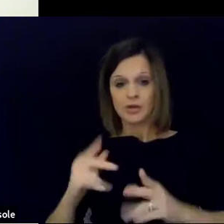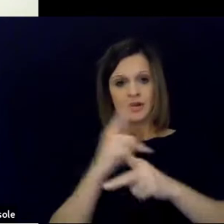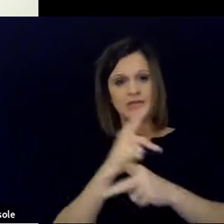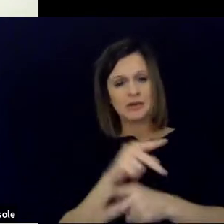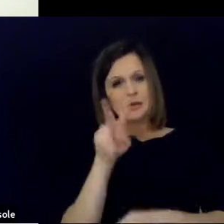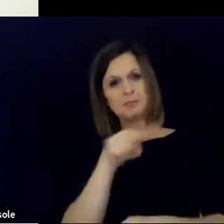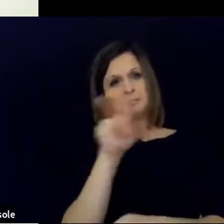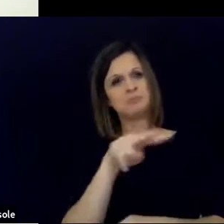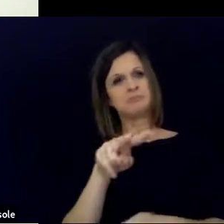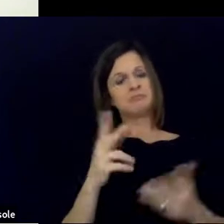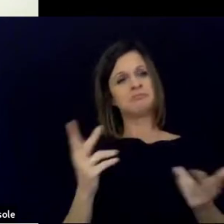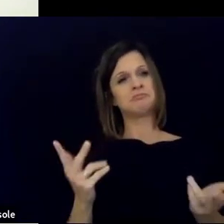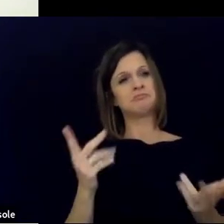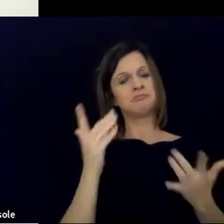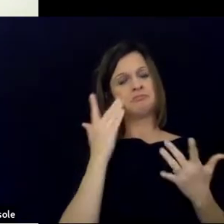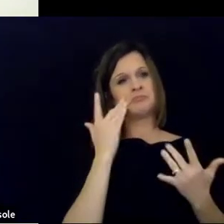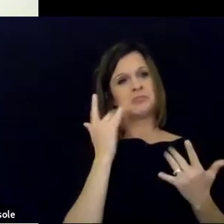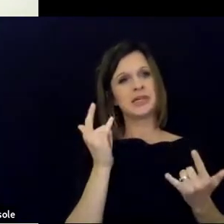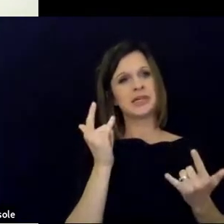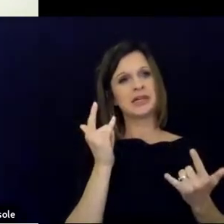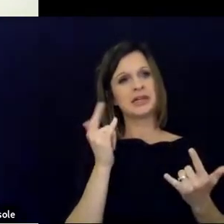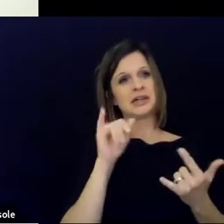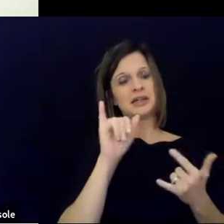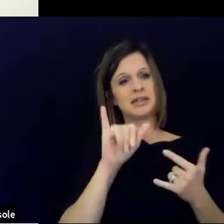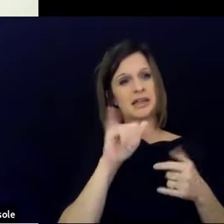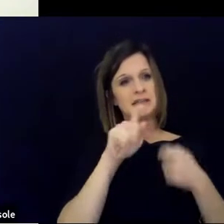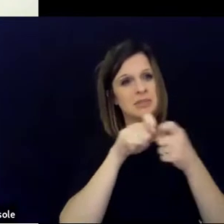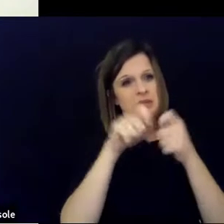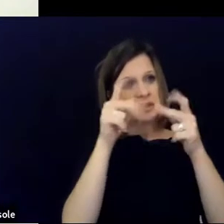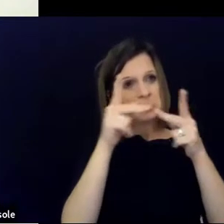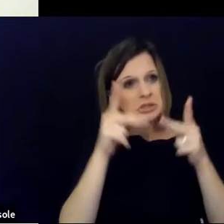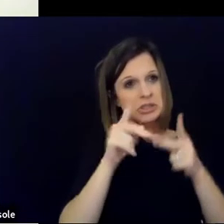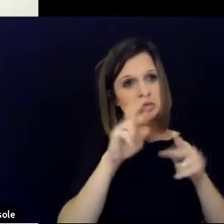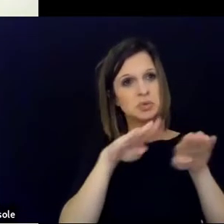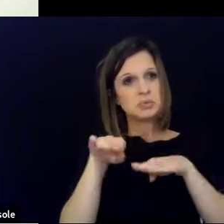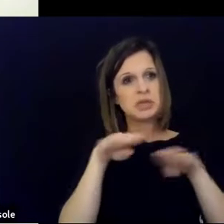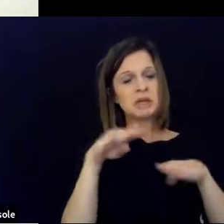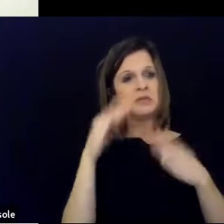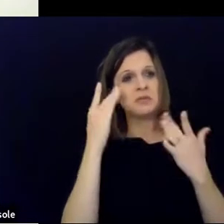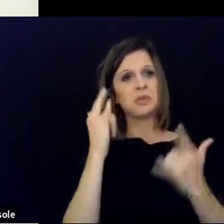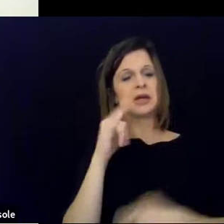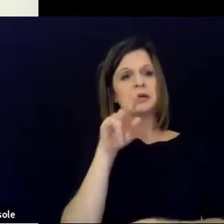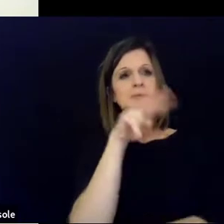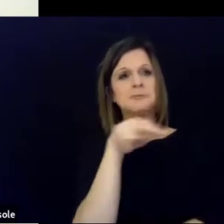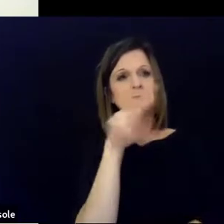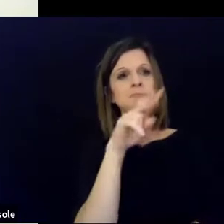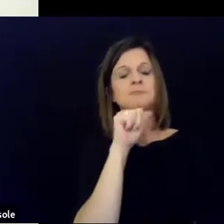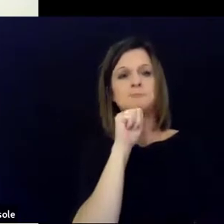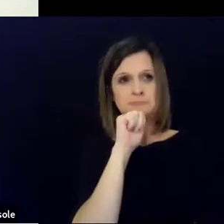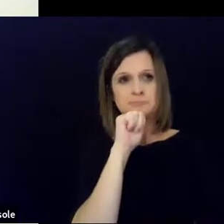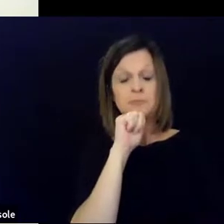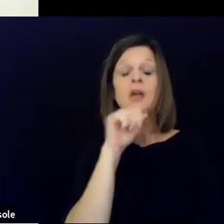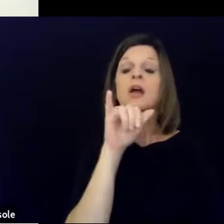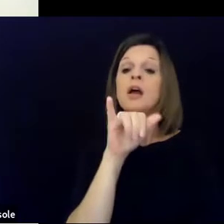Why would they choose that particular behavior? And if you can figure that out, then it makes sense.